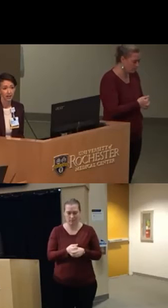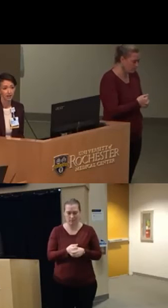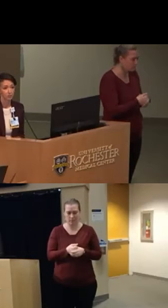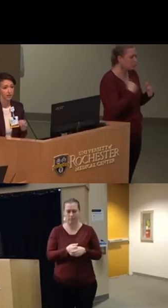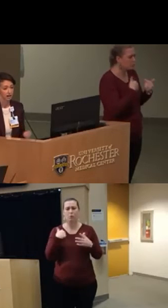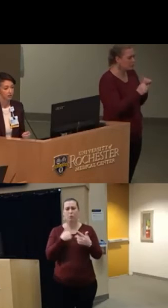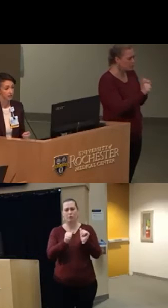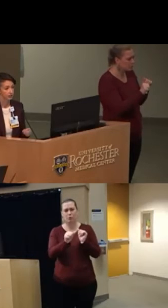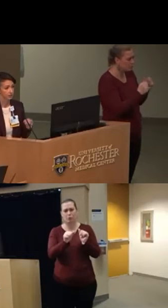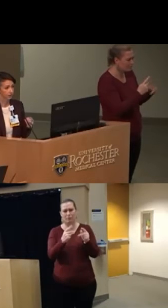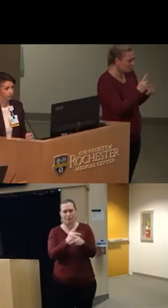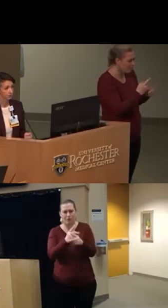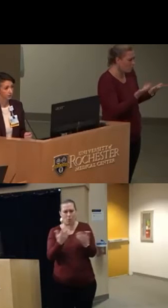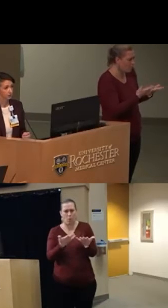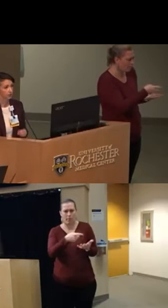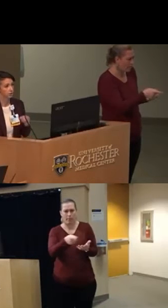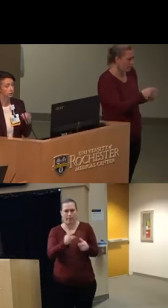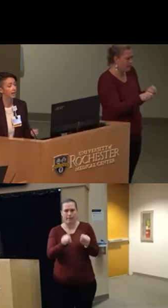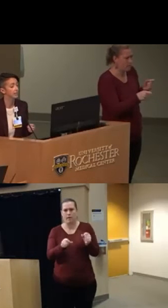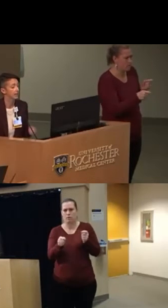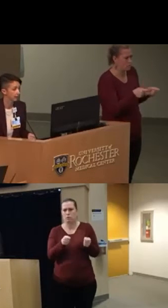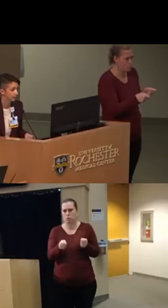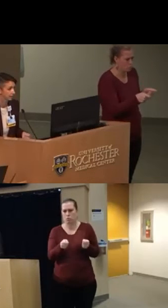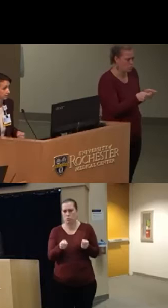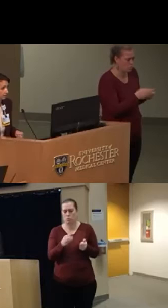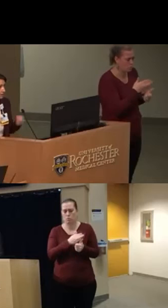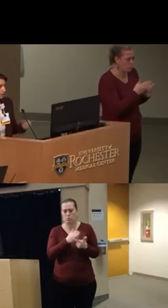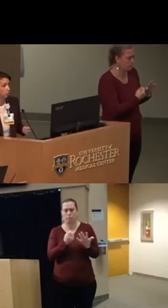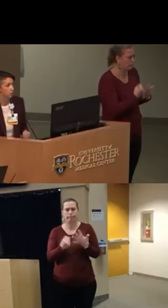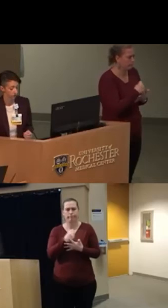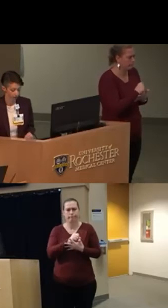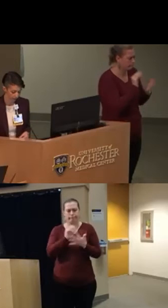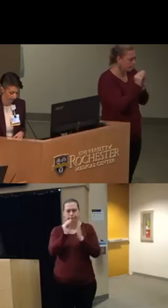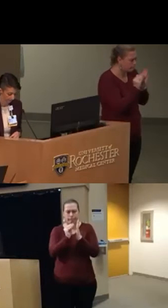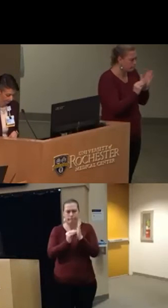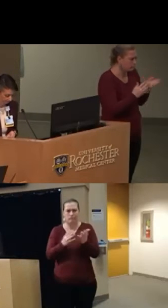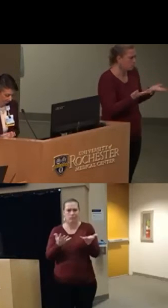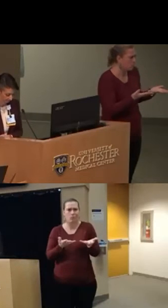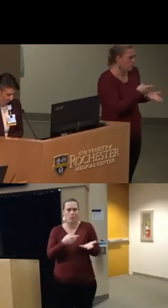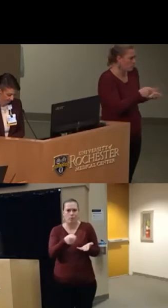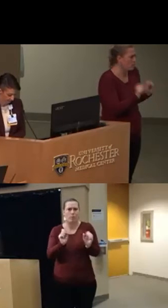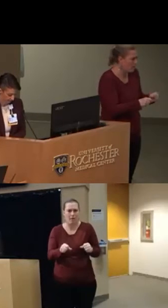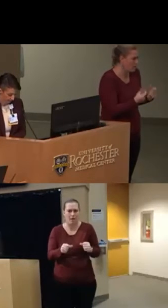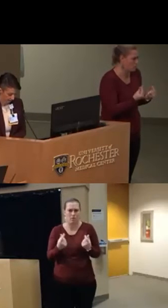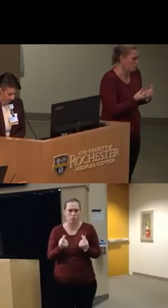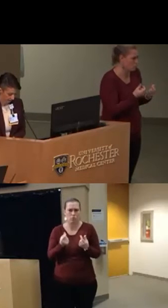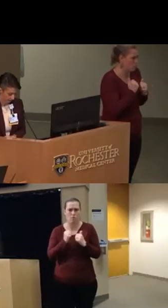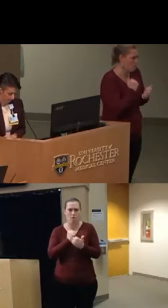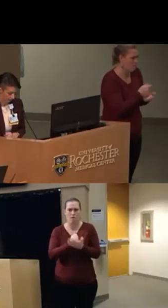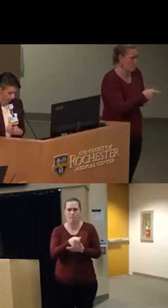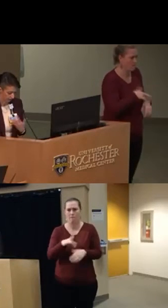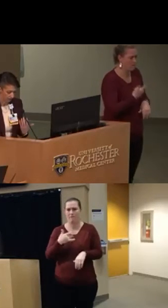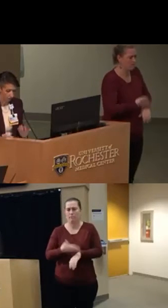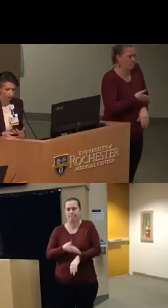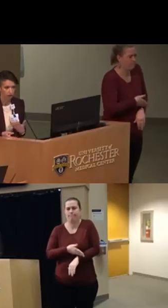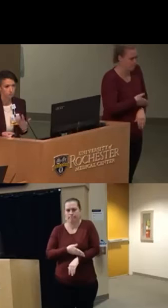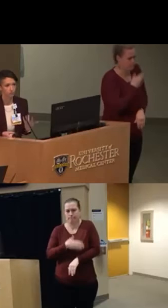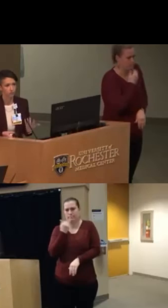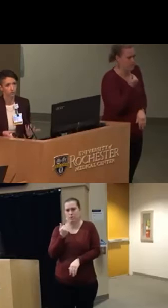how can we concretize the steps that you can take to feel even 1% better um how can we work on some